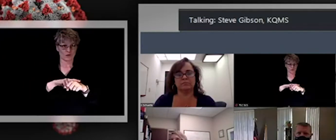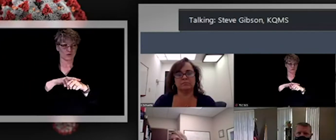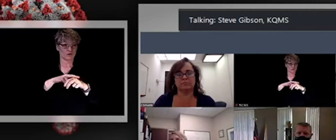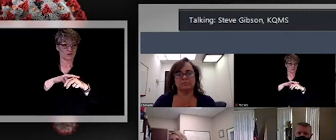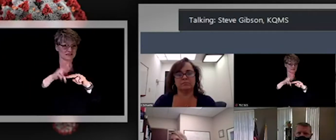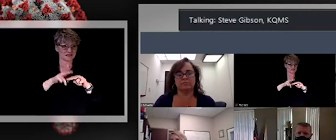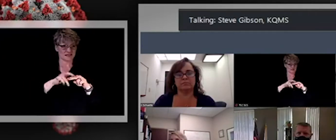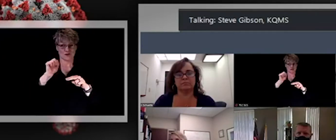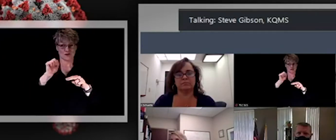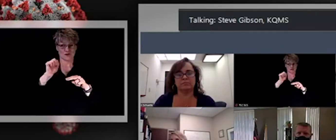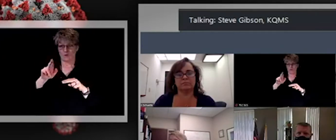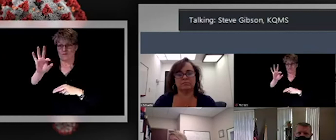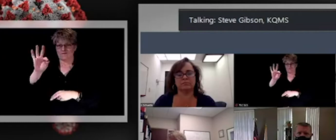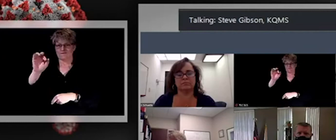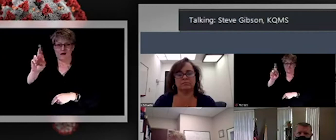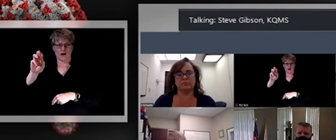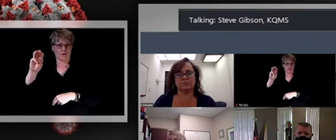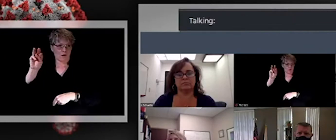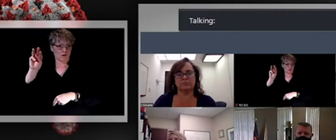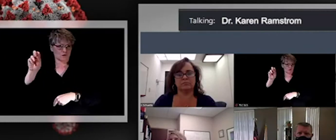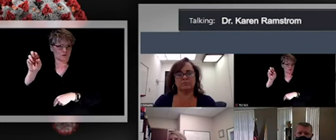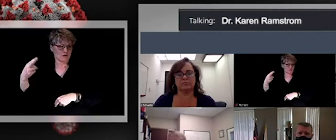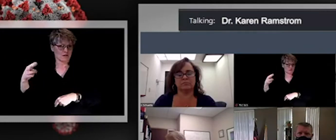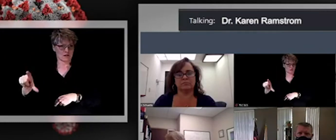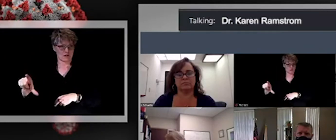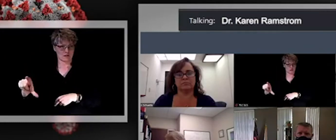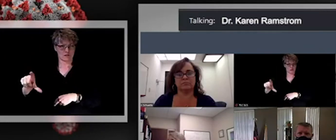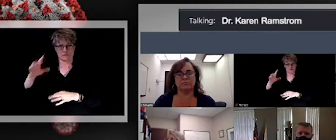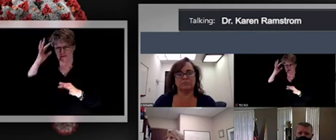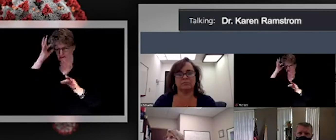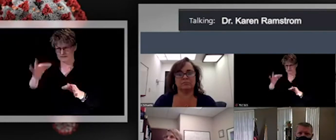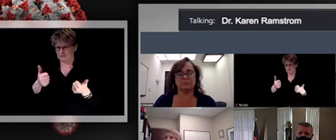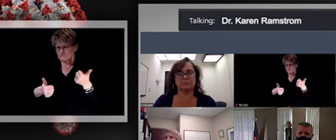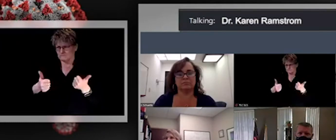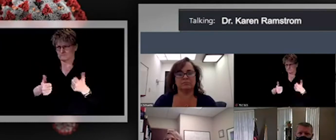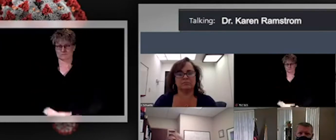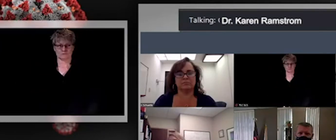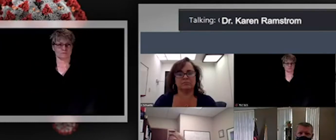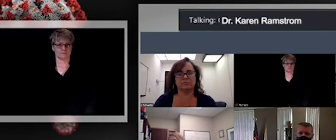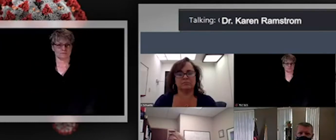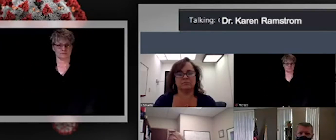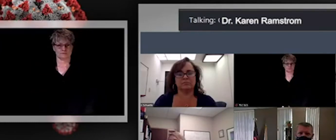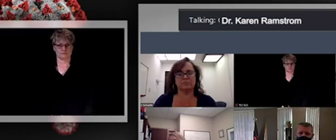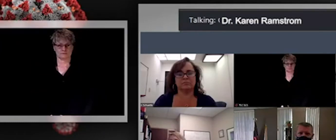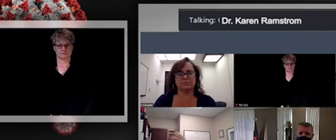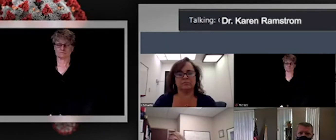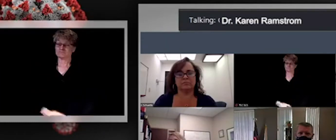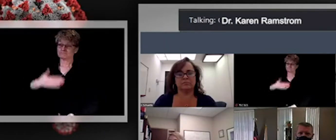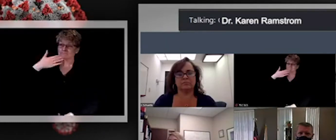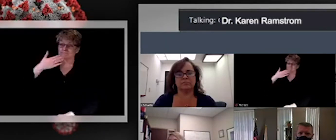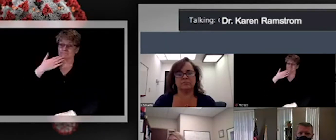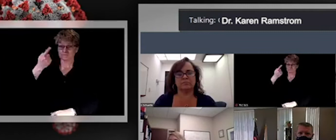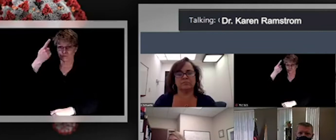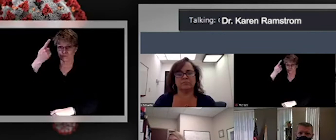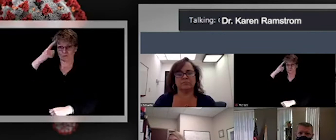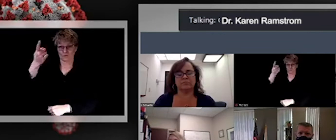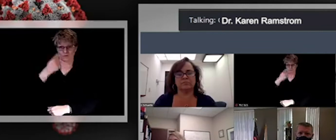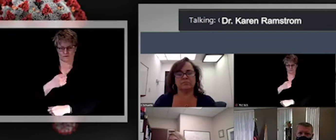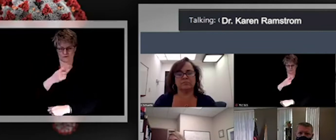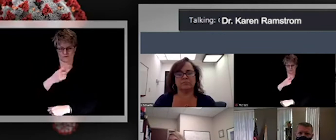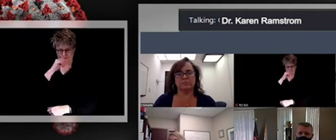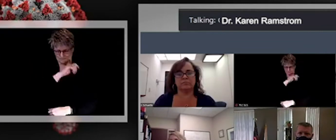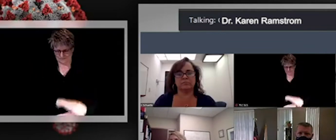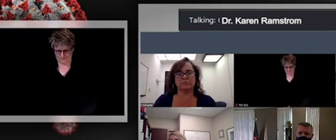Great, thank you for that question. So, that has actually been in discussion since the